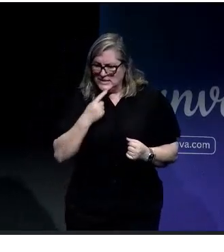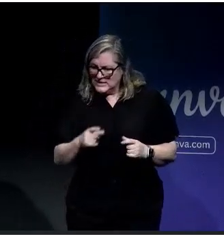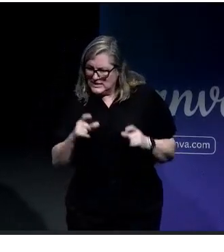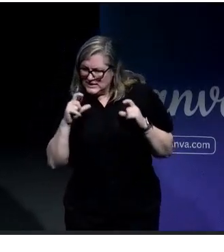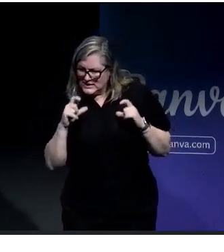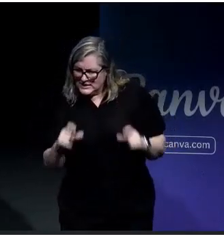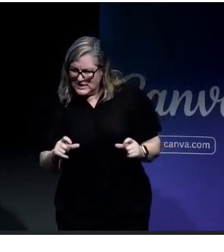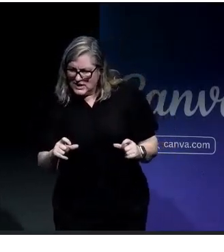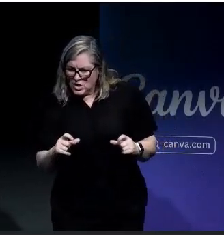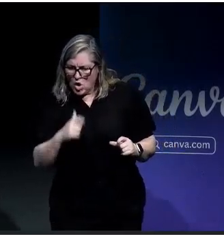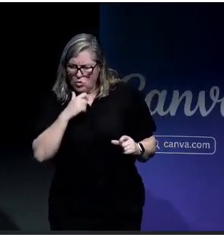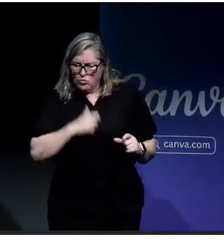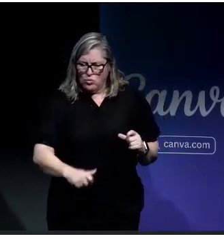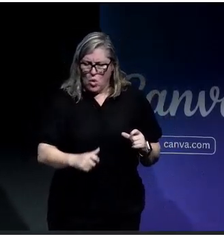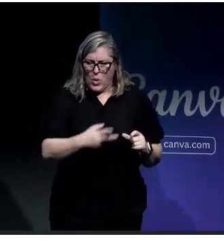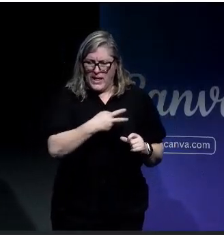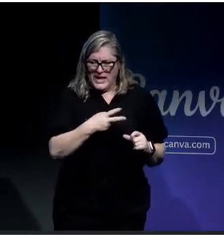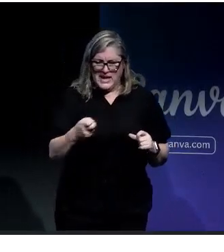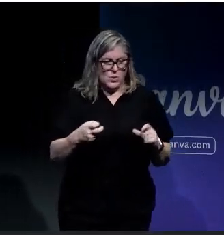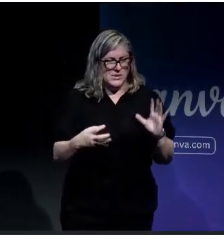So, someone has Added role equals image.